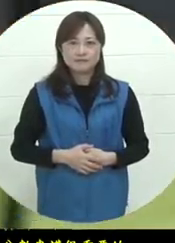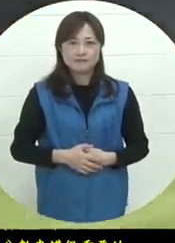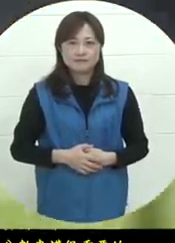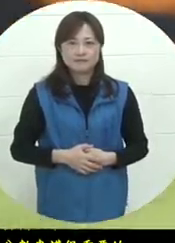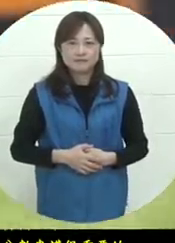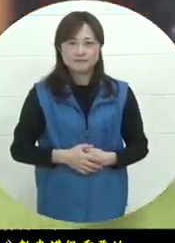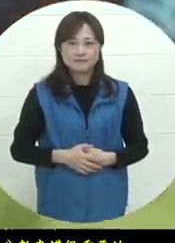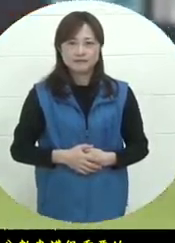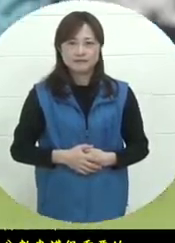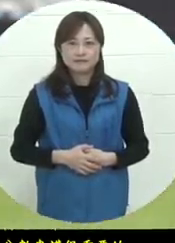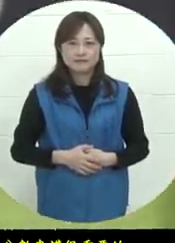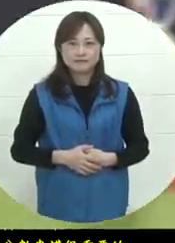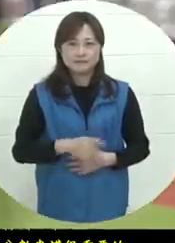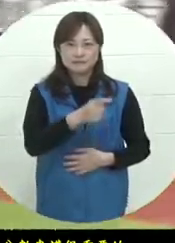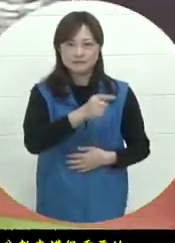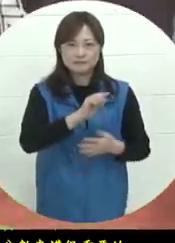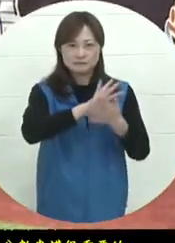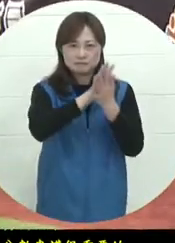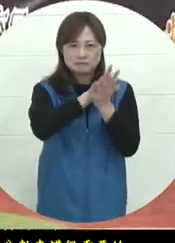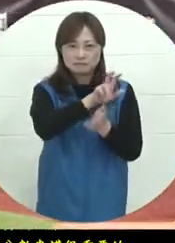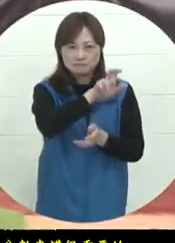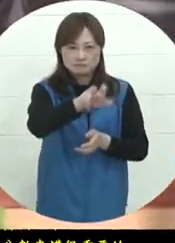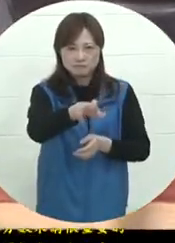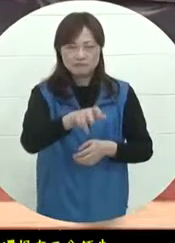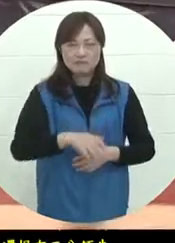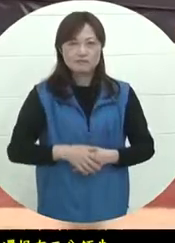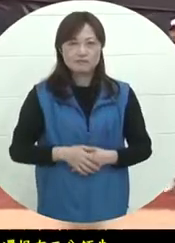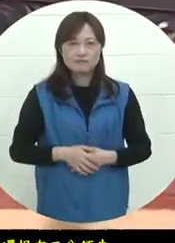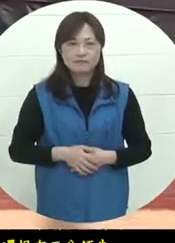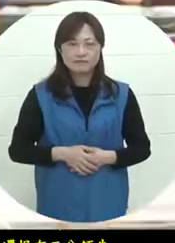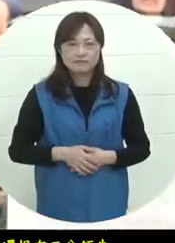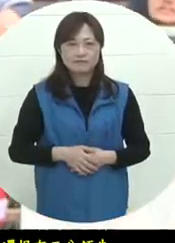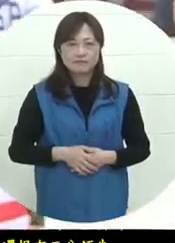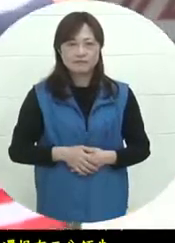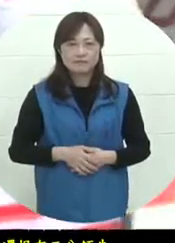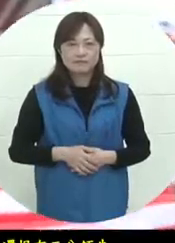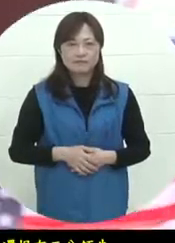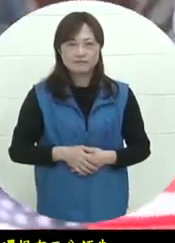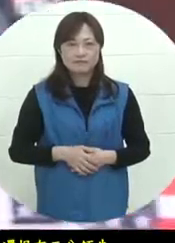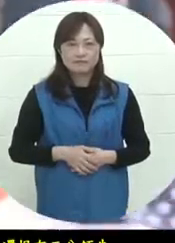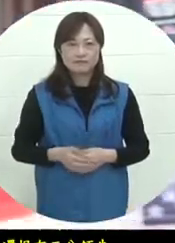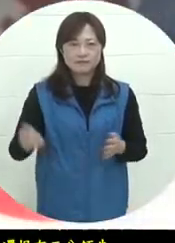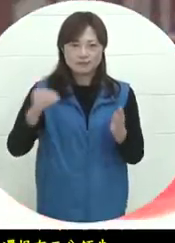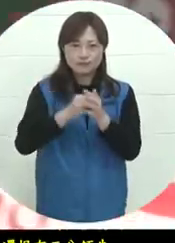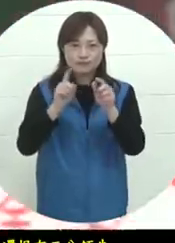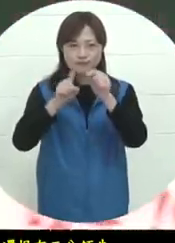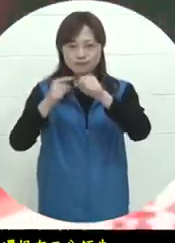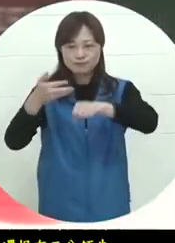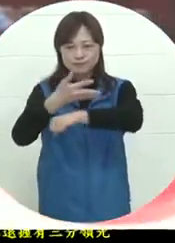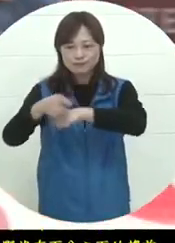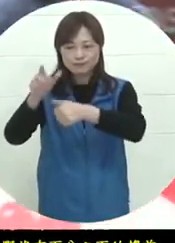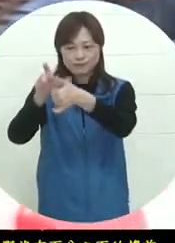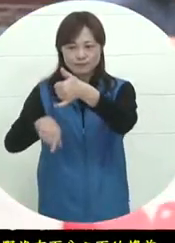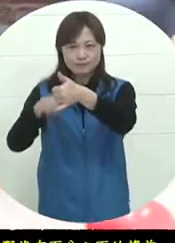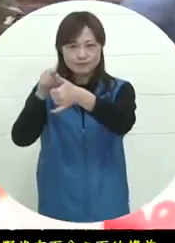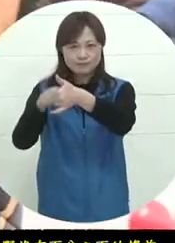Facing Nathan's change ball, Qu Qian could see it coming in. In the end, Nakajima's z-ball hit an accidental